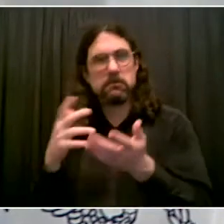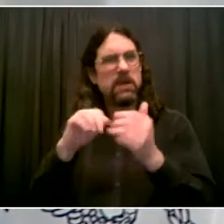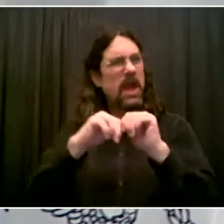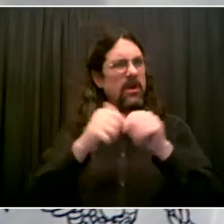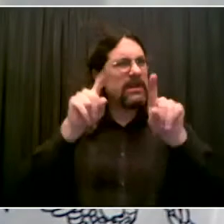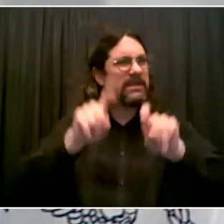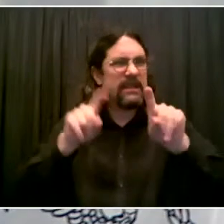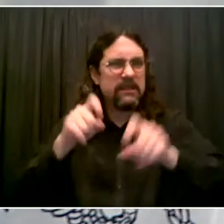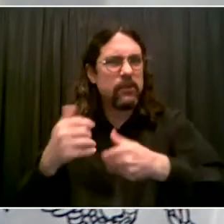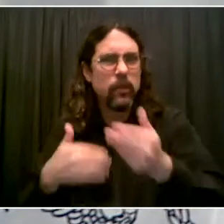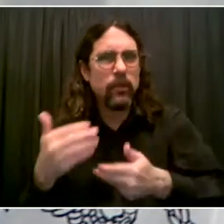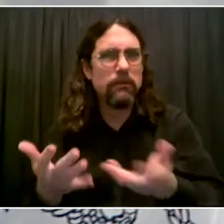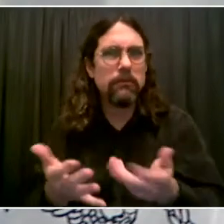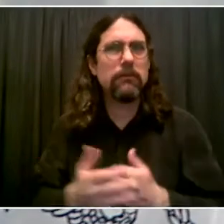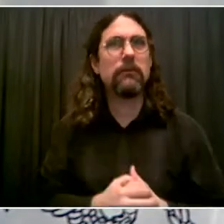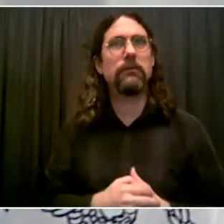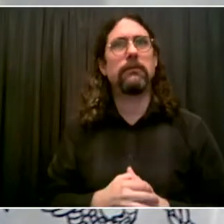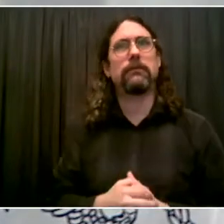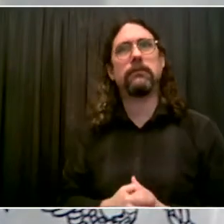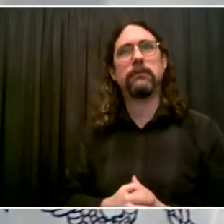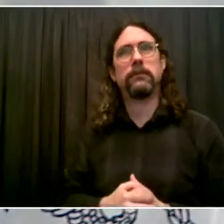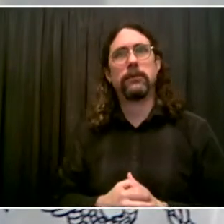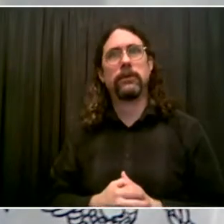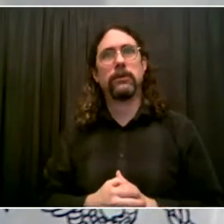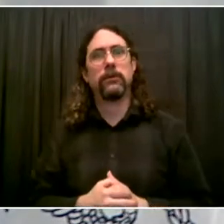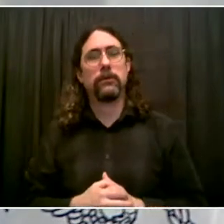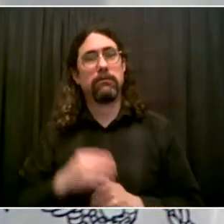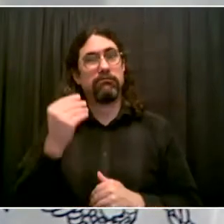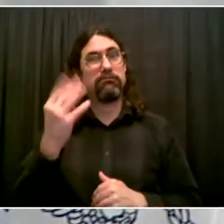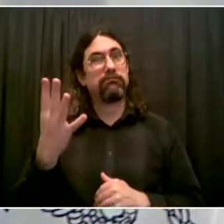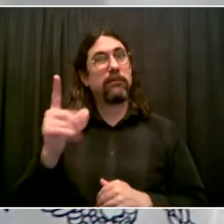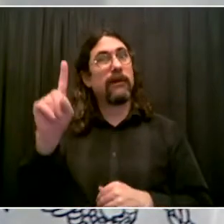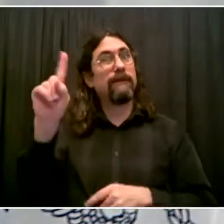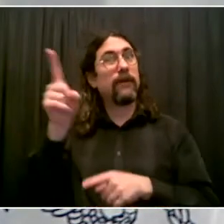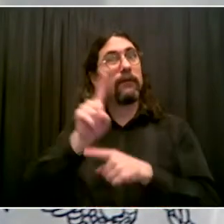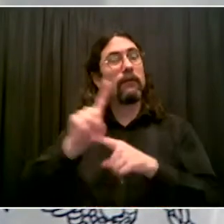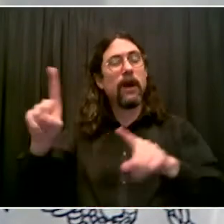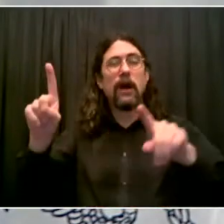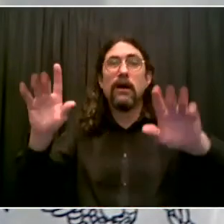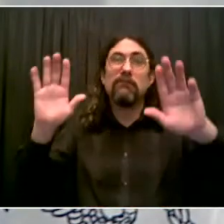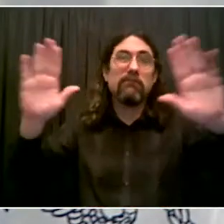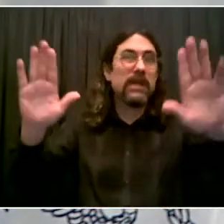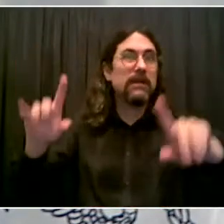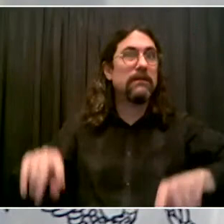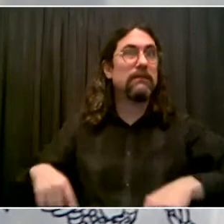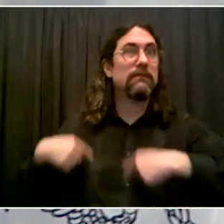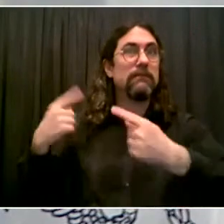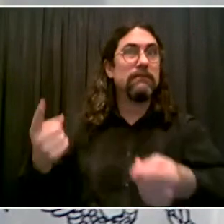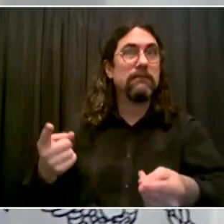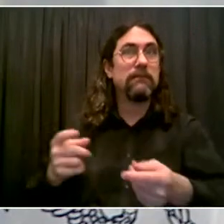WE HAD A GREAT WEEK, VERY SMOOTH, TONS OF ENTHUSIASM. I WAS OUT THERE WITH THE